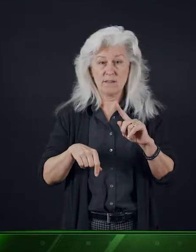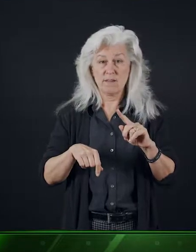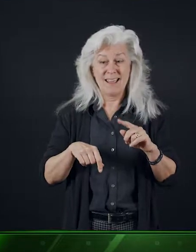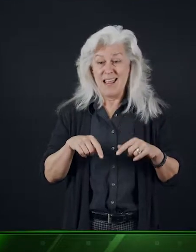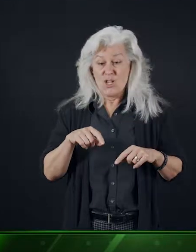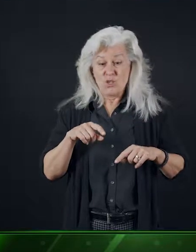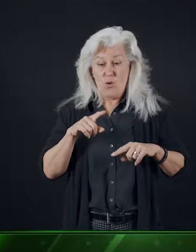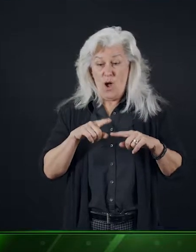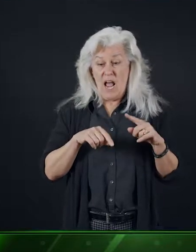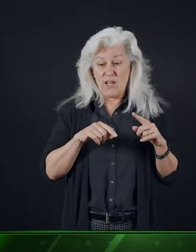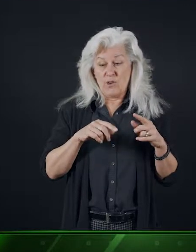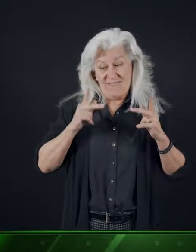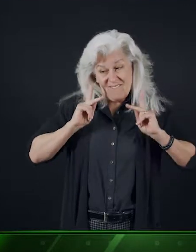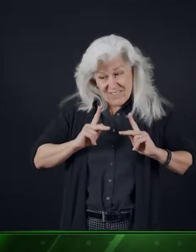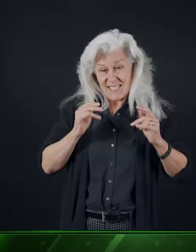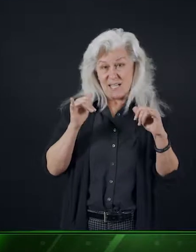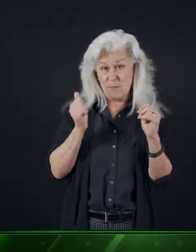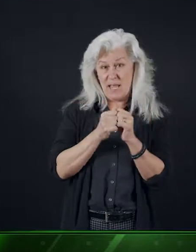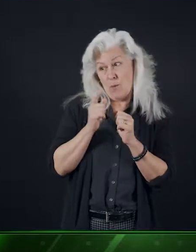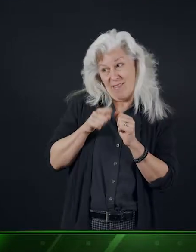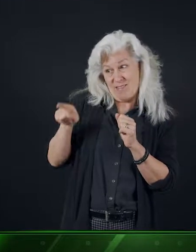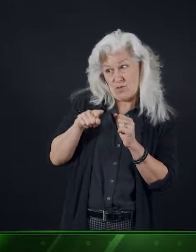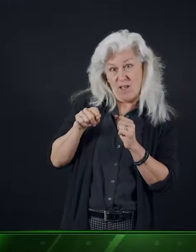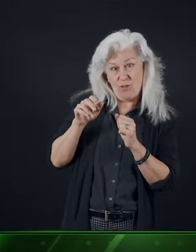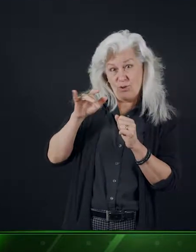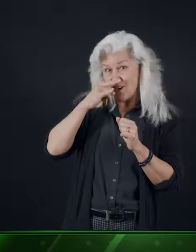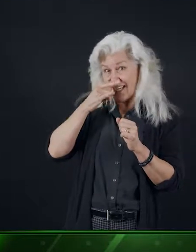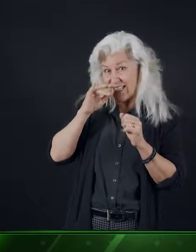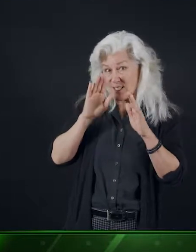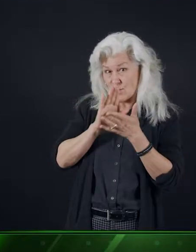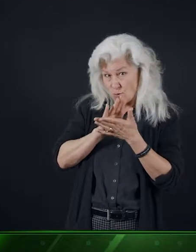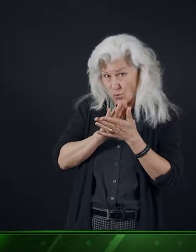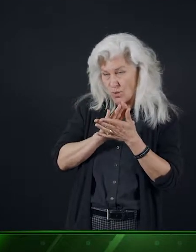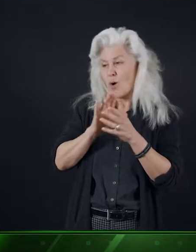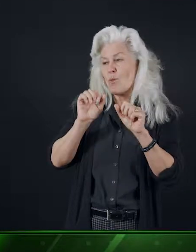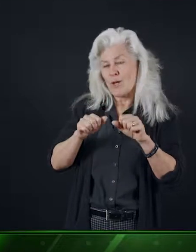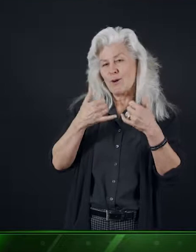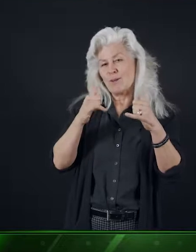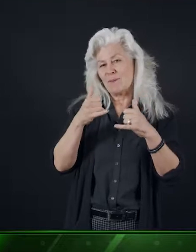Although unable to physically play with the other kids at school, we were always able to play Halo 2 together.